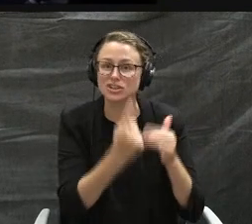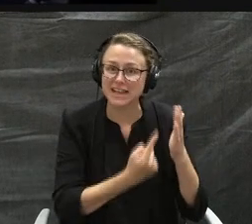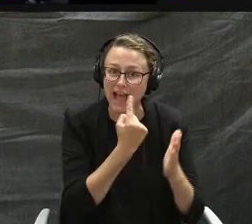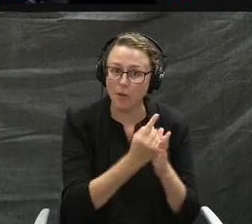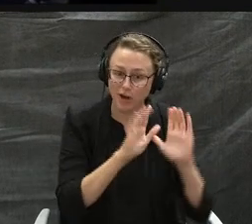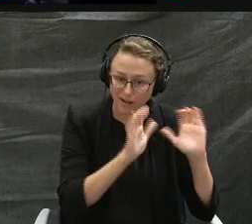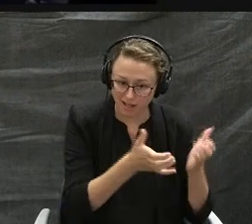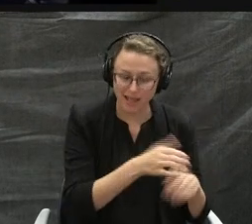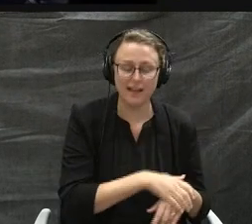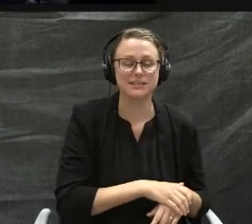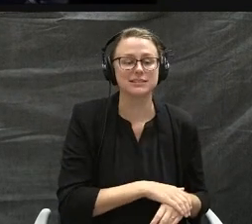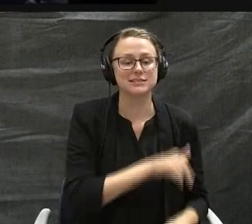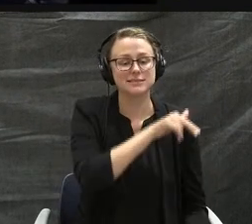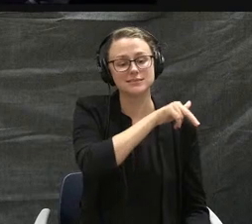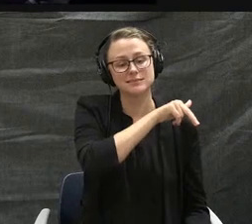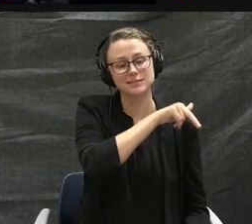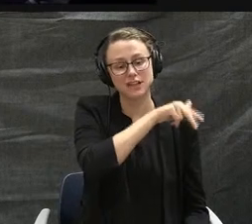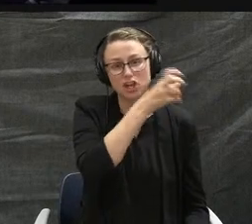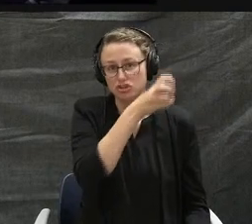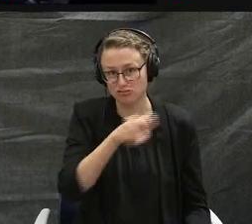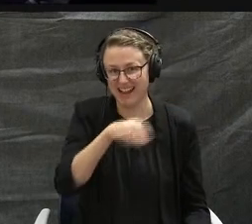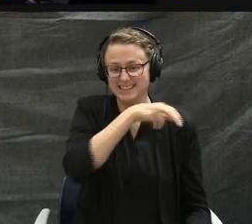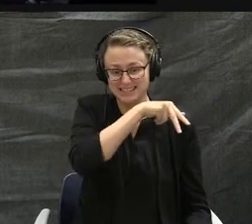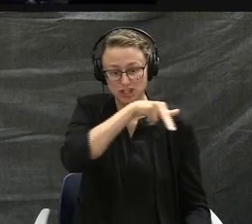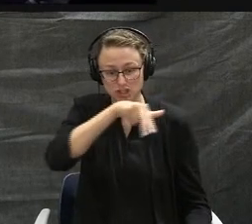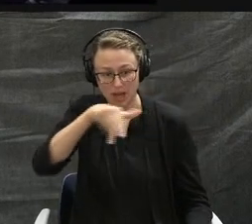class, the transition time between classes. During the day,